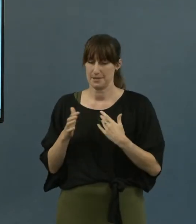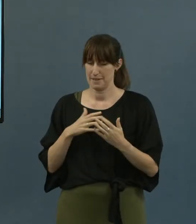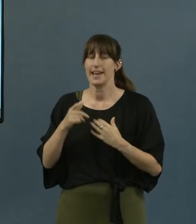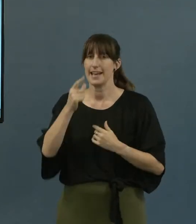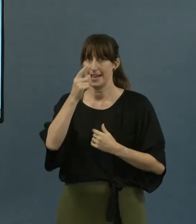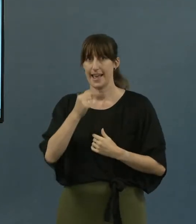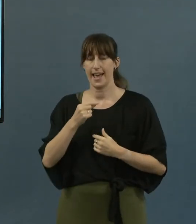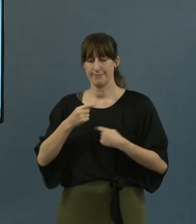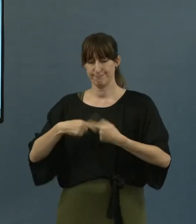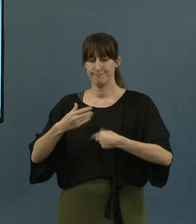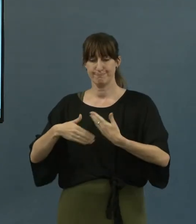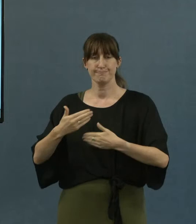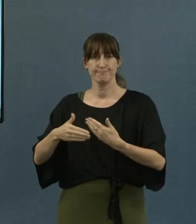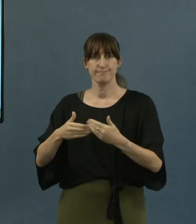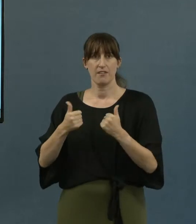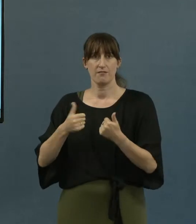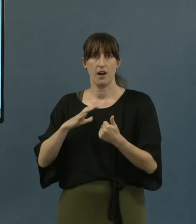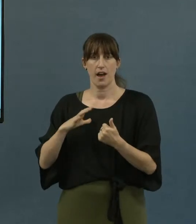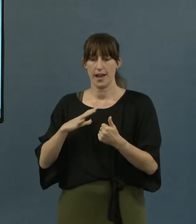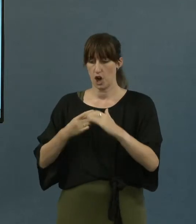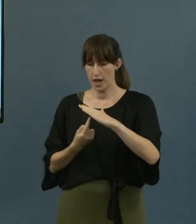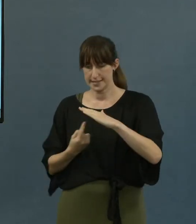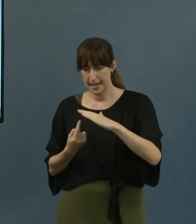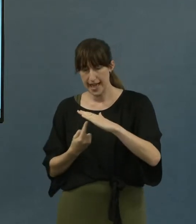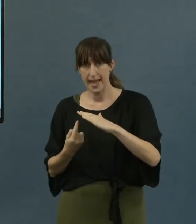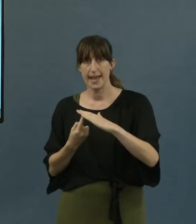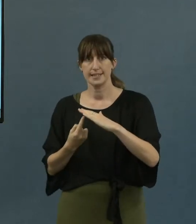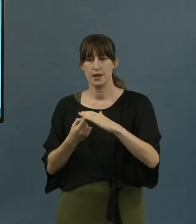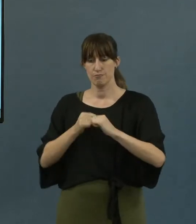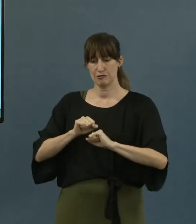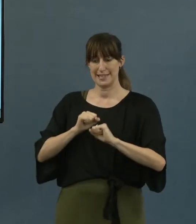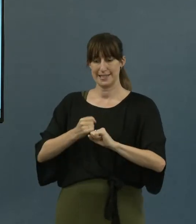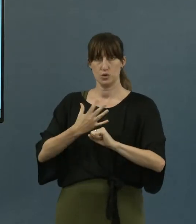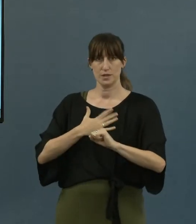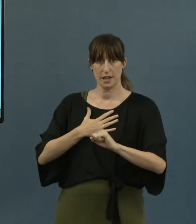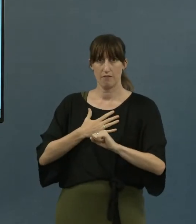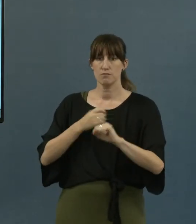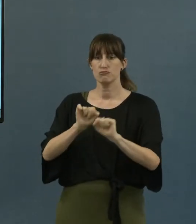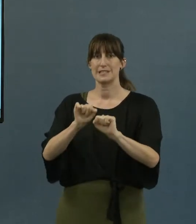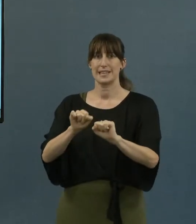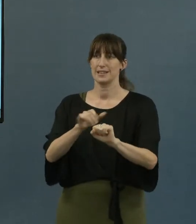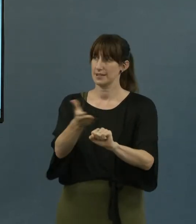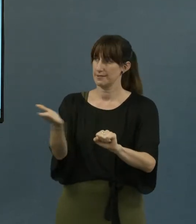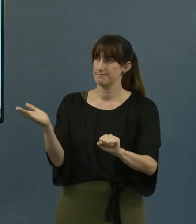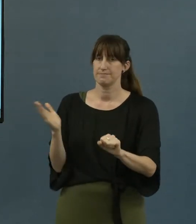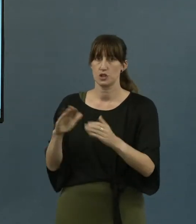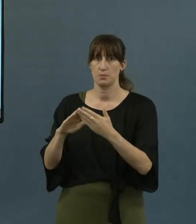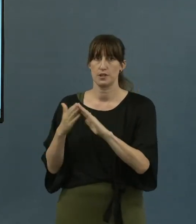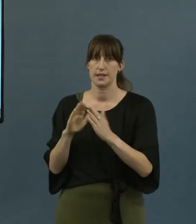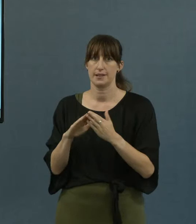continue to safely isolate, protecting yourself, but also